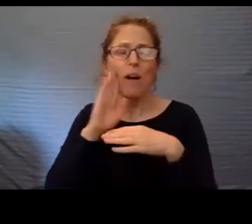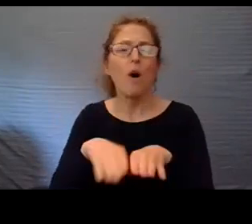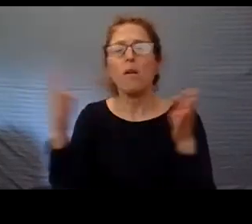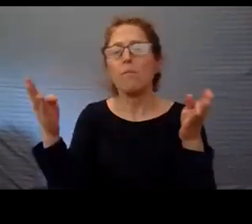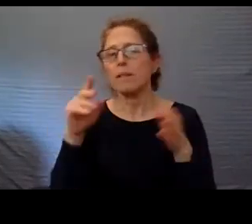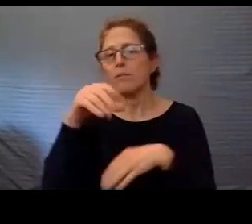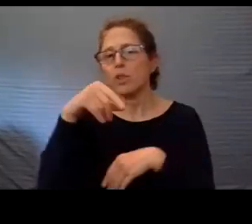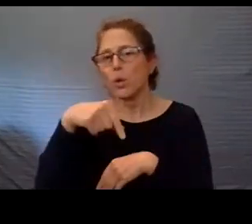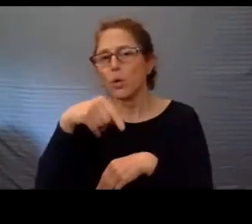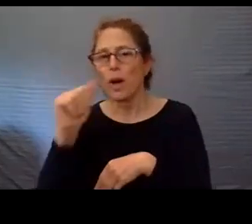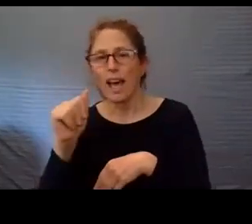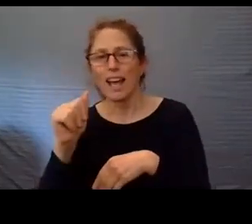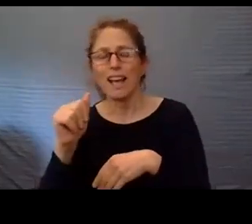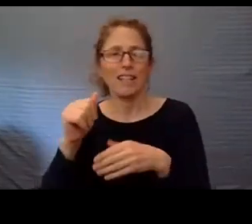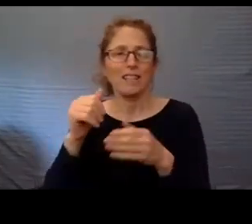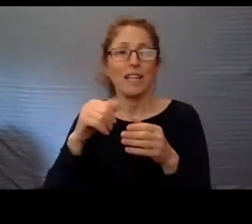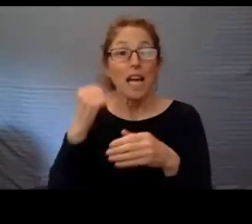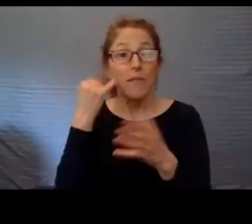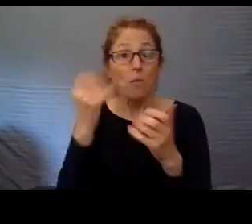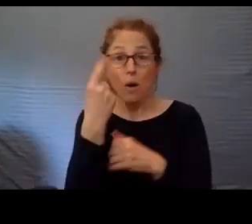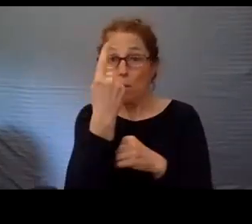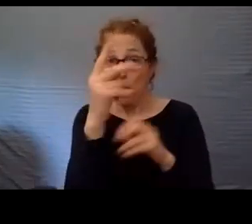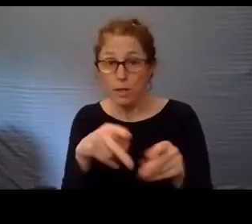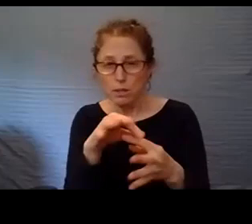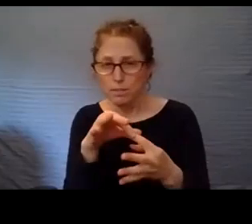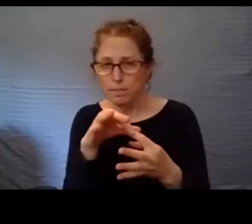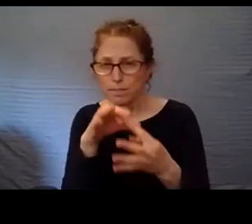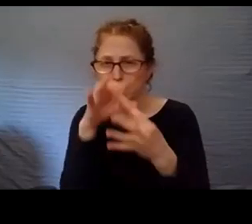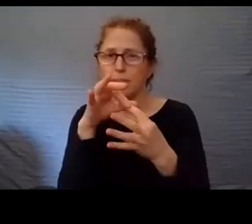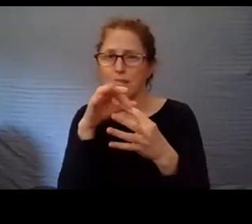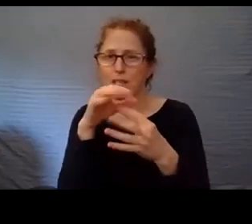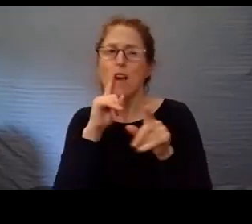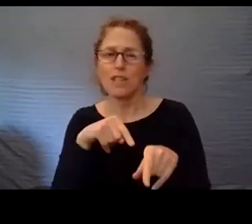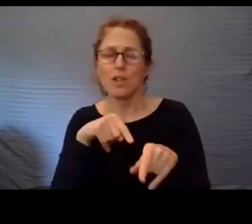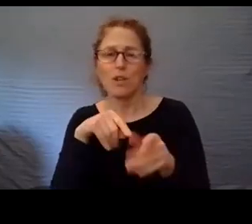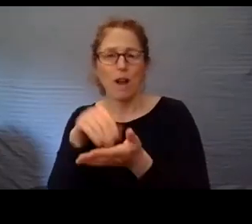If you'd like a specific panelist to answer your question, add their name next to your question submission.